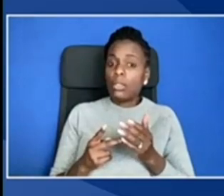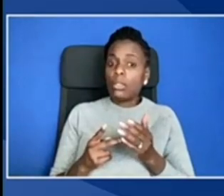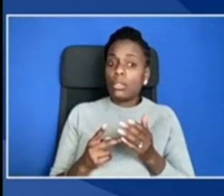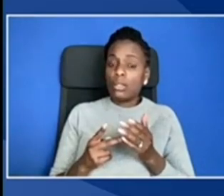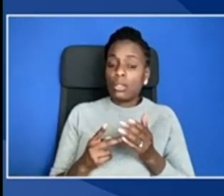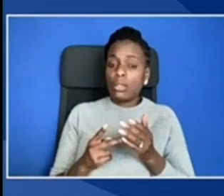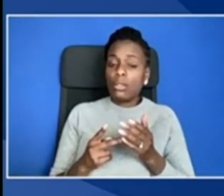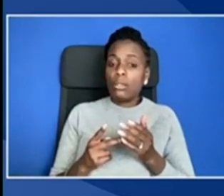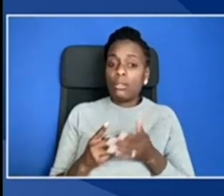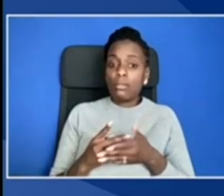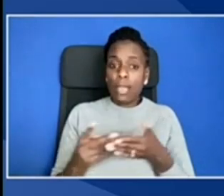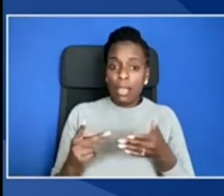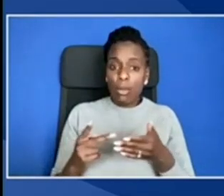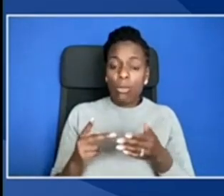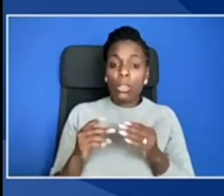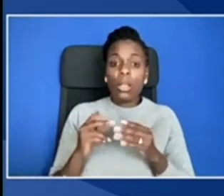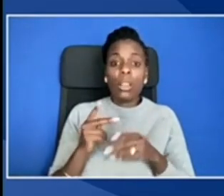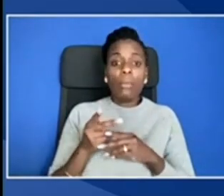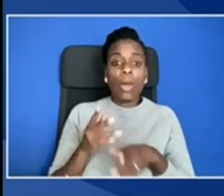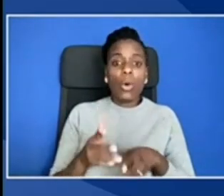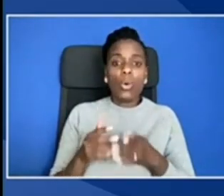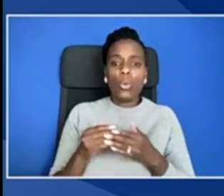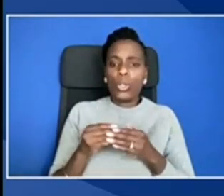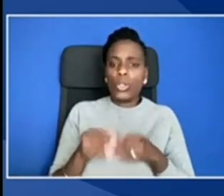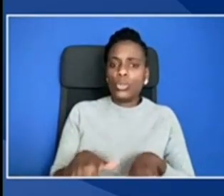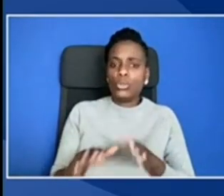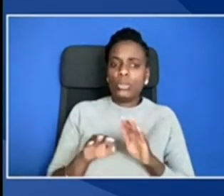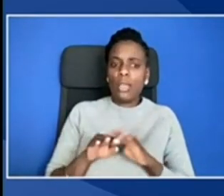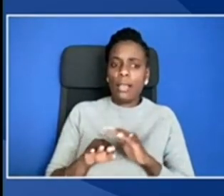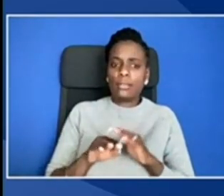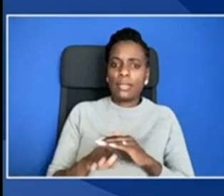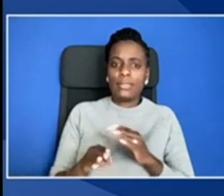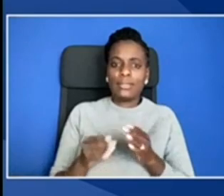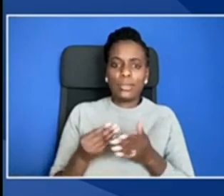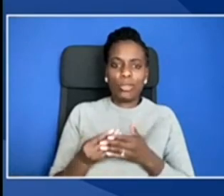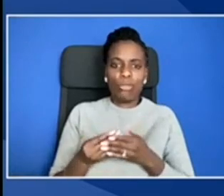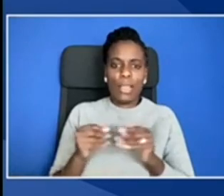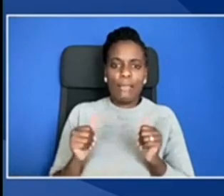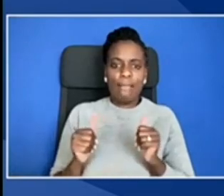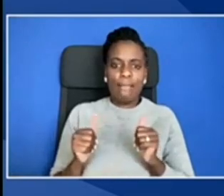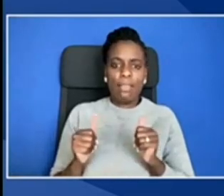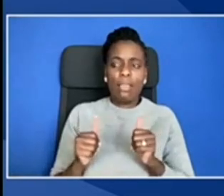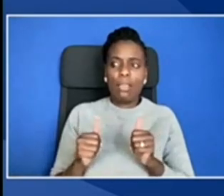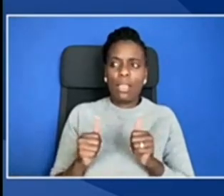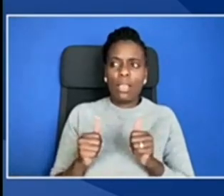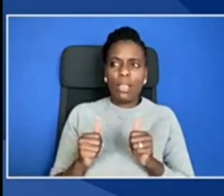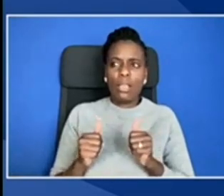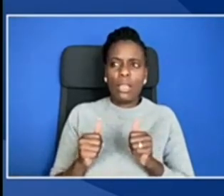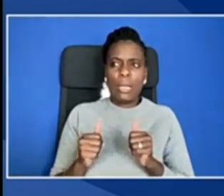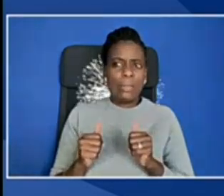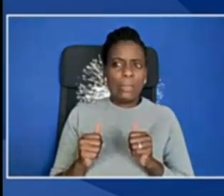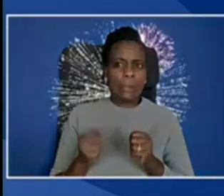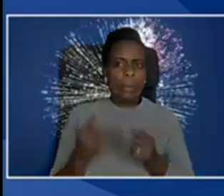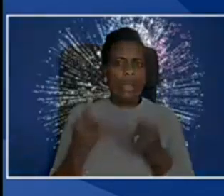this relief. And so I agree with you. I'm not completely sure about the timing.